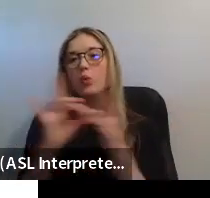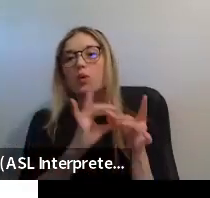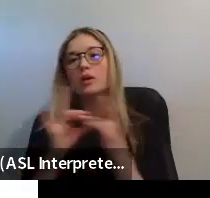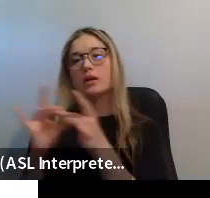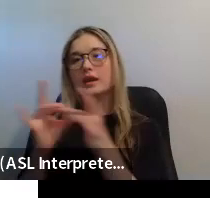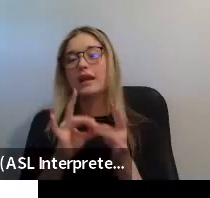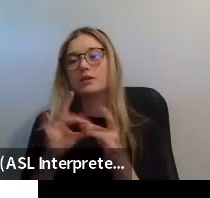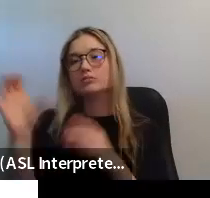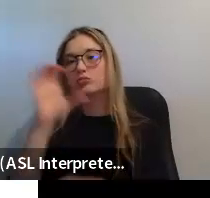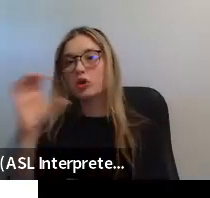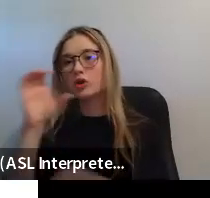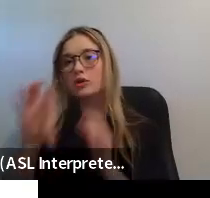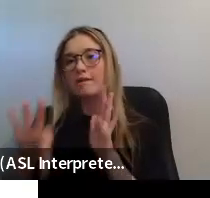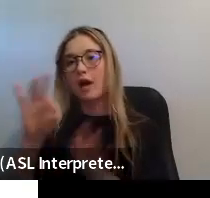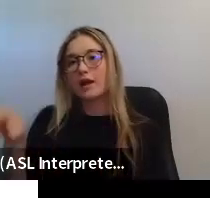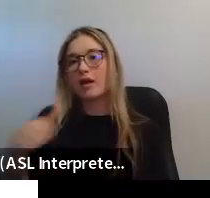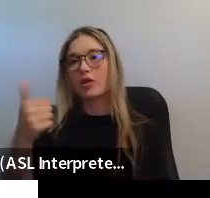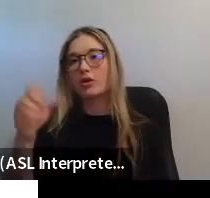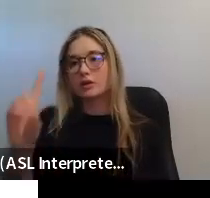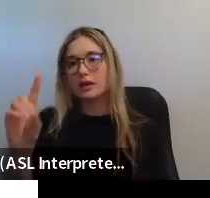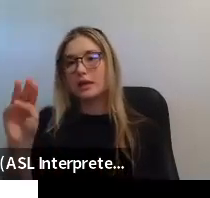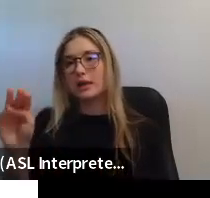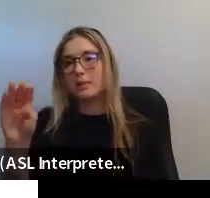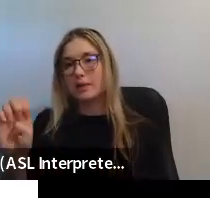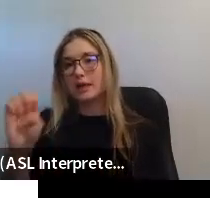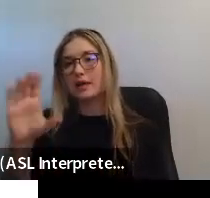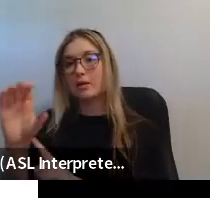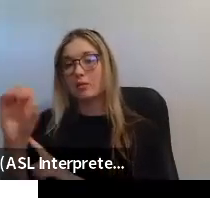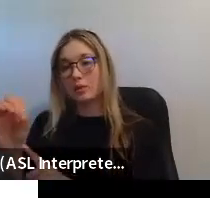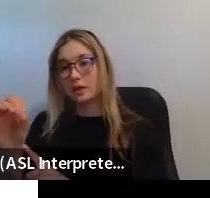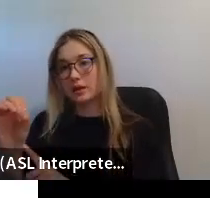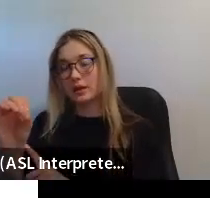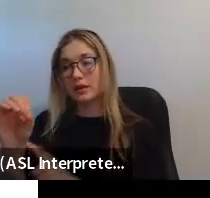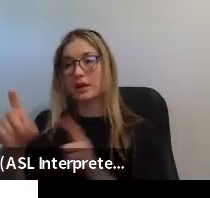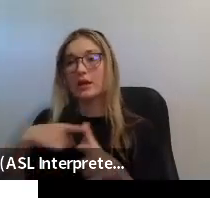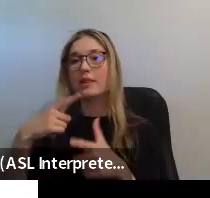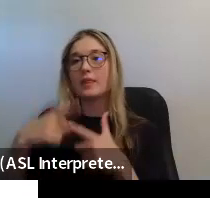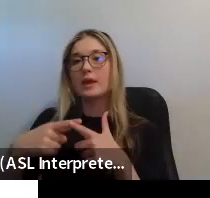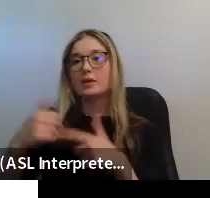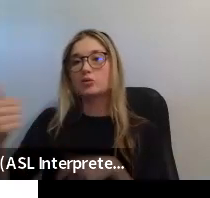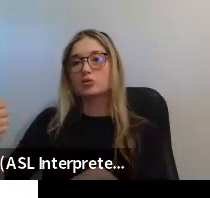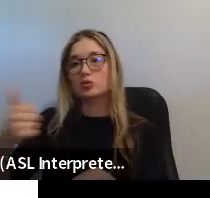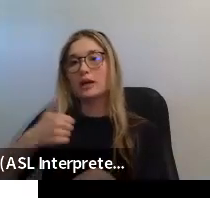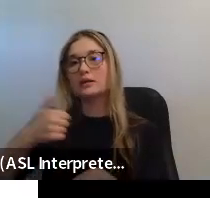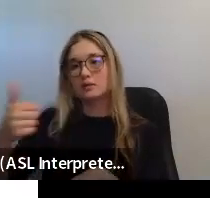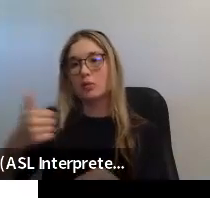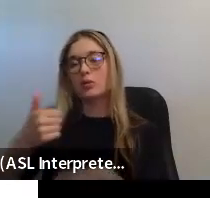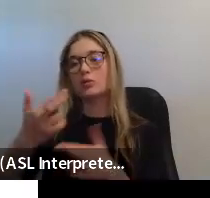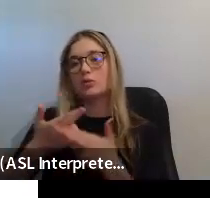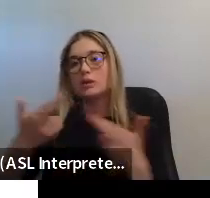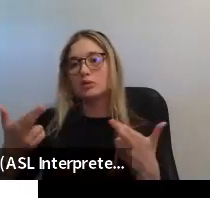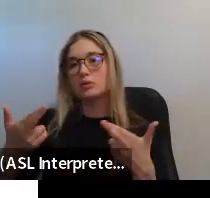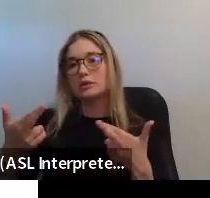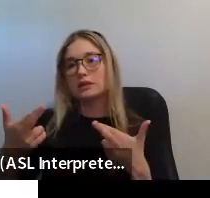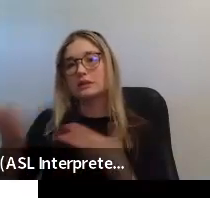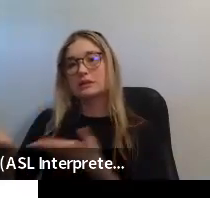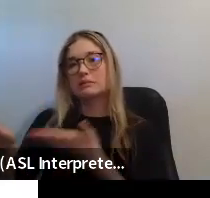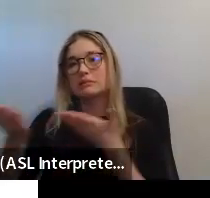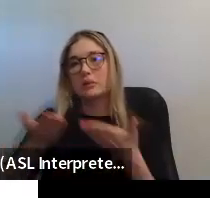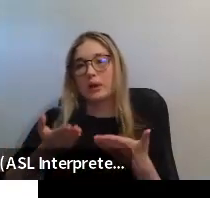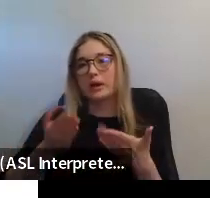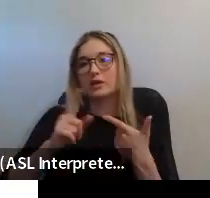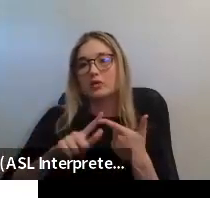Provider, who was on safe ground, and then the transport of those resources back to the individual who needed them so it was a more of a.